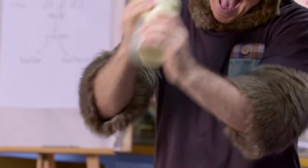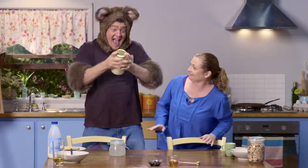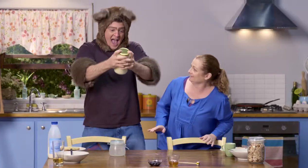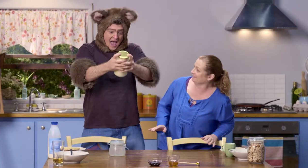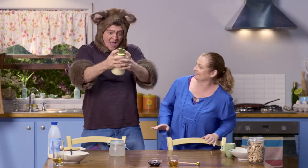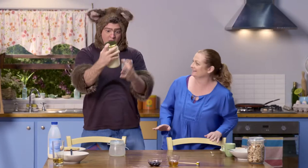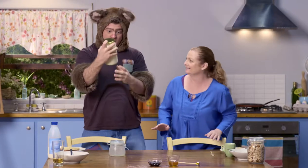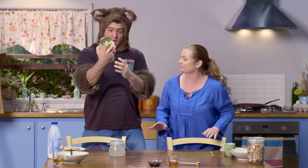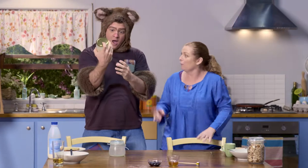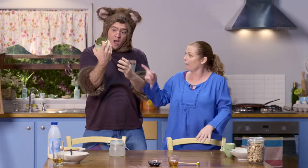Yeah.